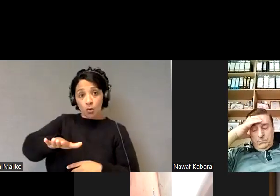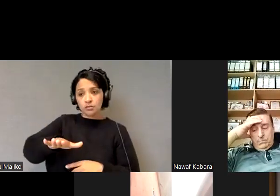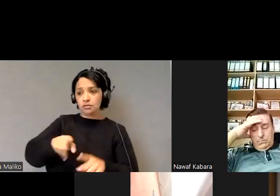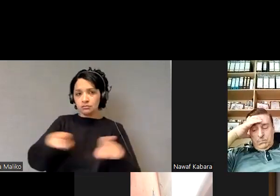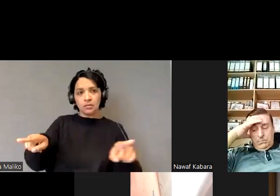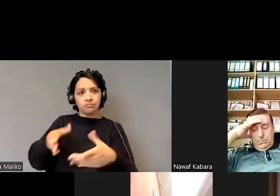sexual abuse.